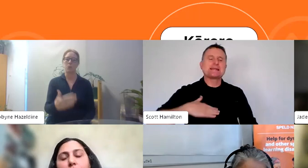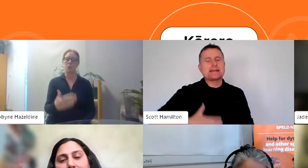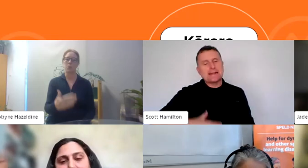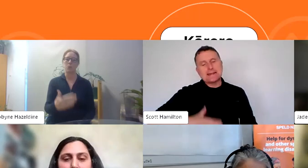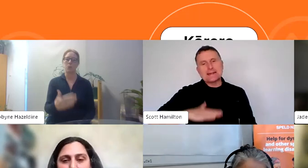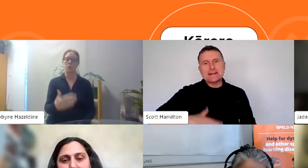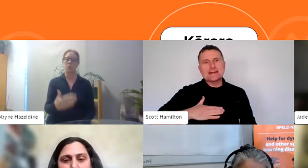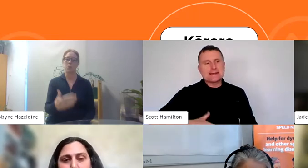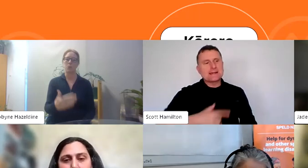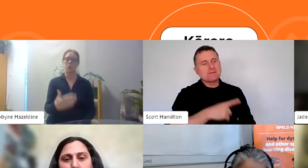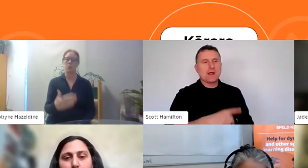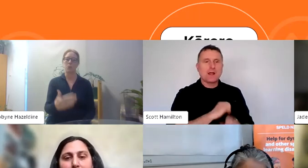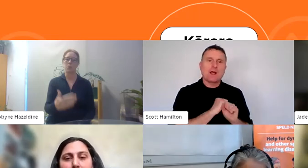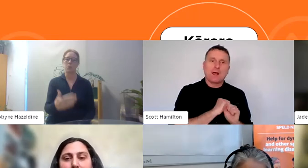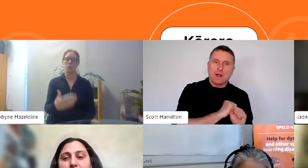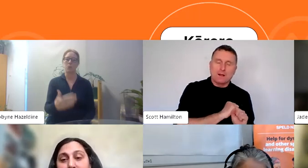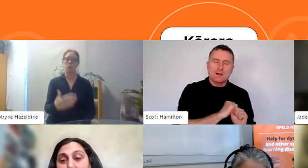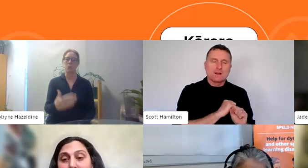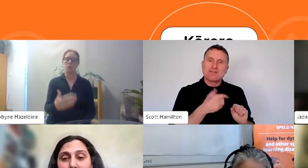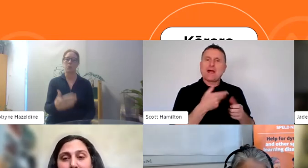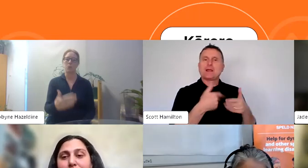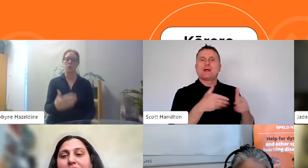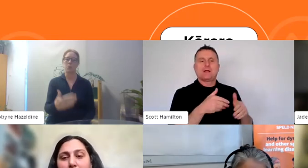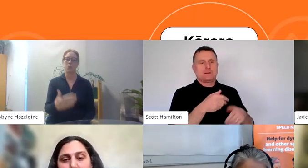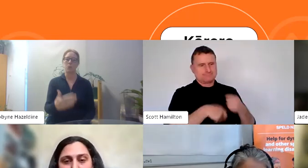rights-based approach, where it is the responsibility of the education